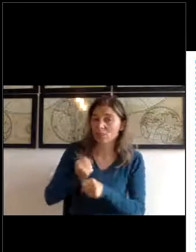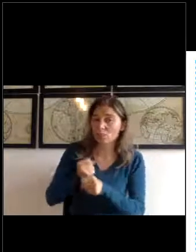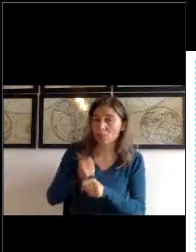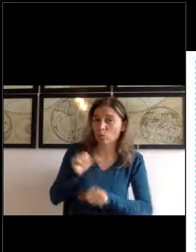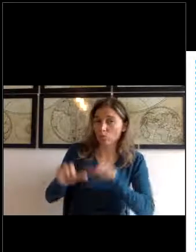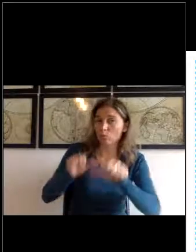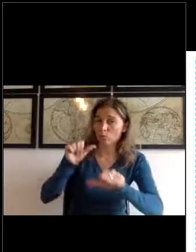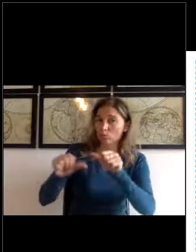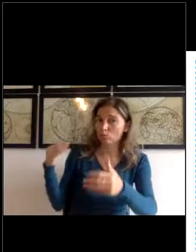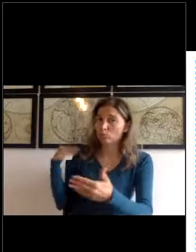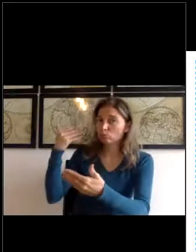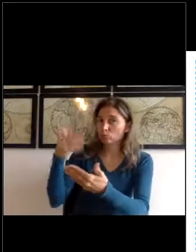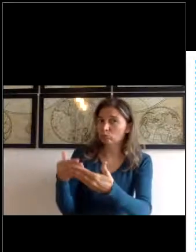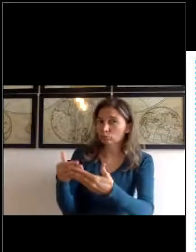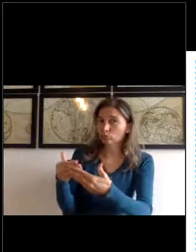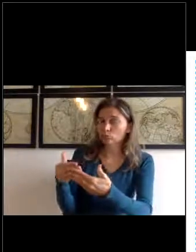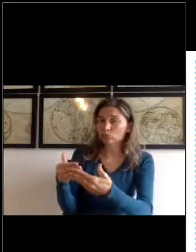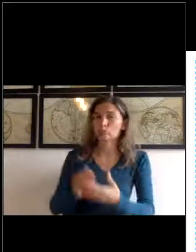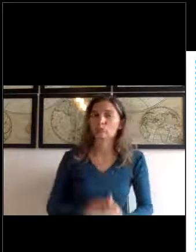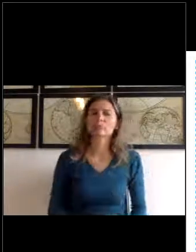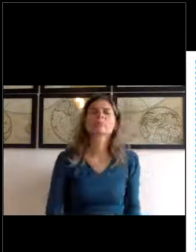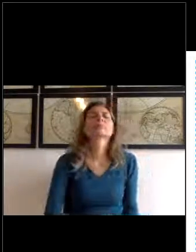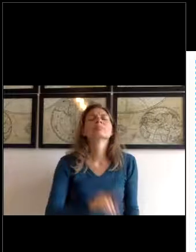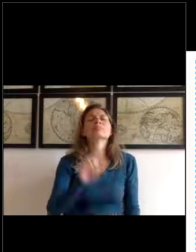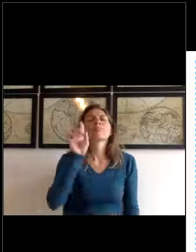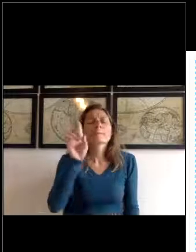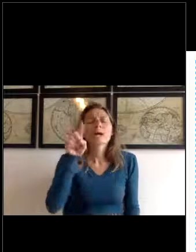How does the project ensure that all beneficiaries be afforded